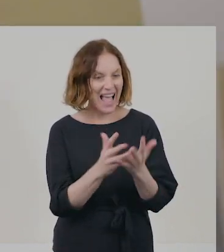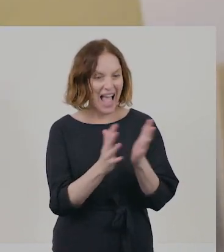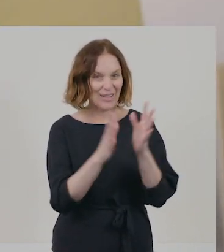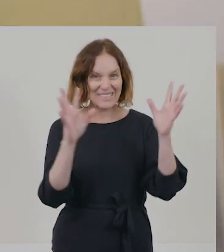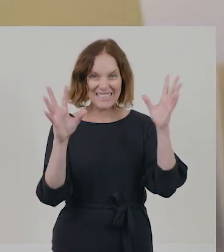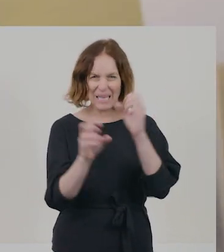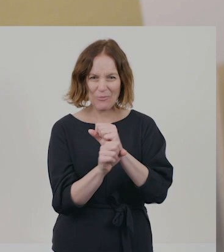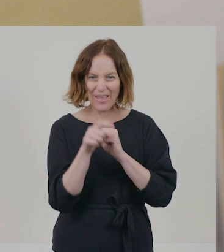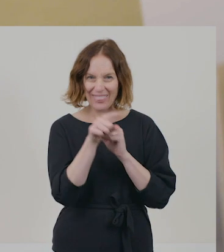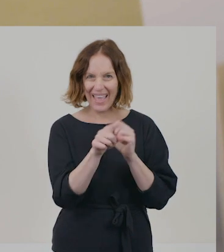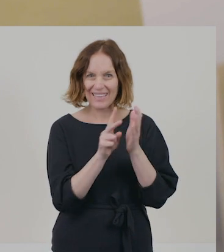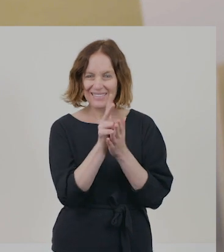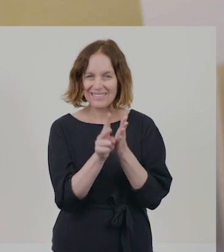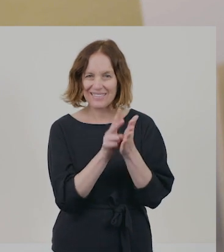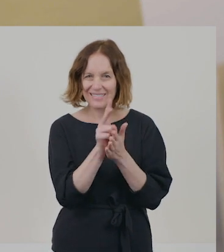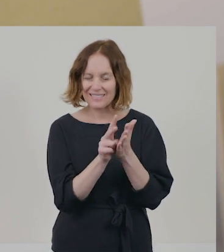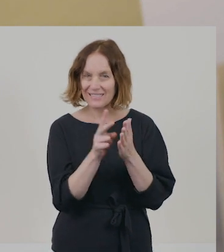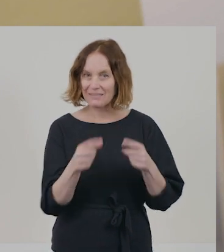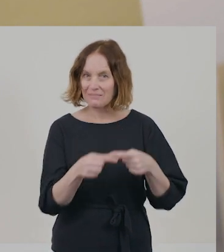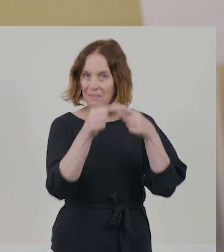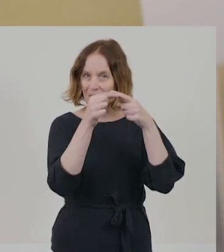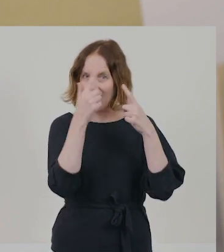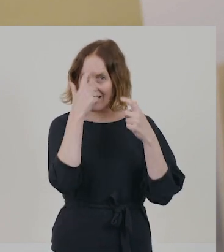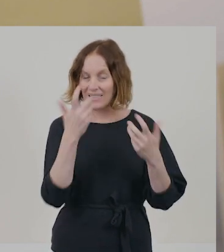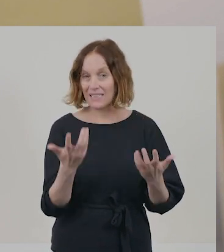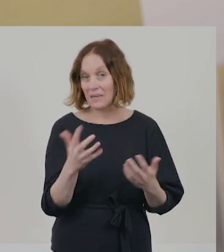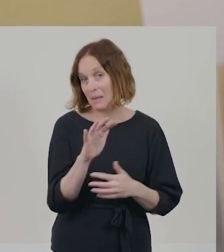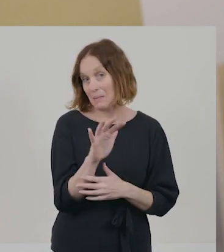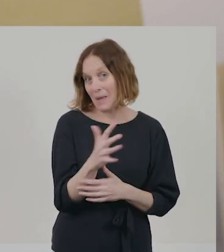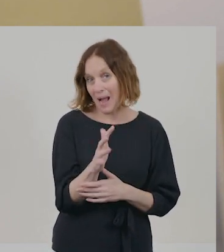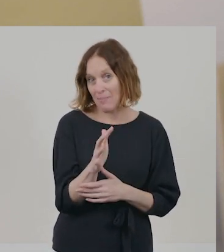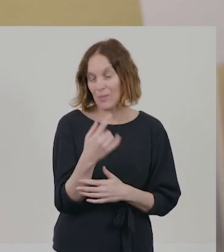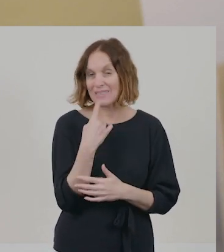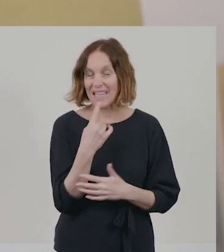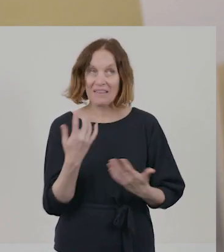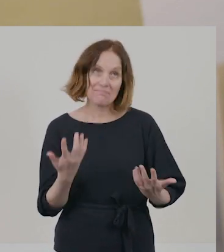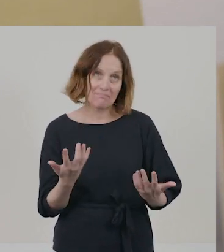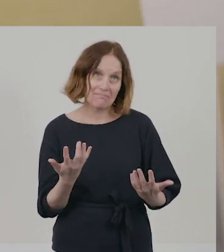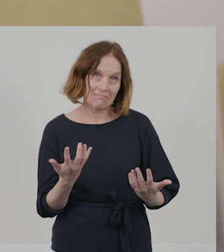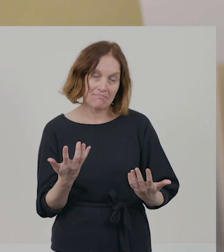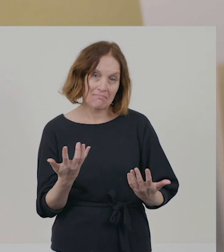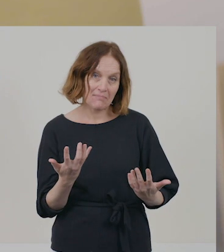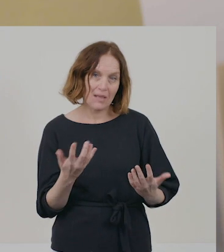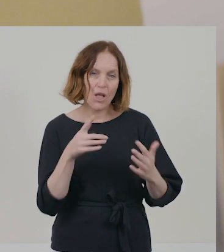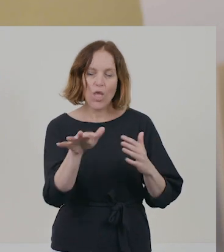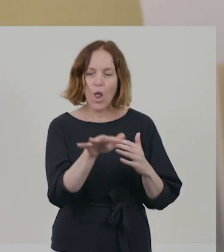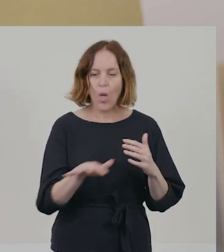So how would you summarise this text, to express the main idea? Maybe you would say something like: